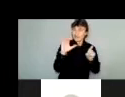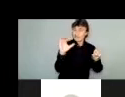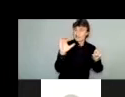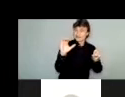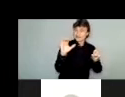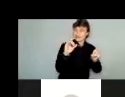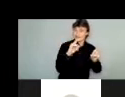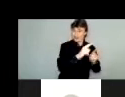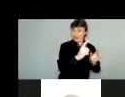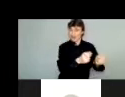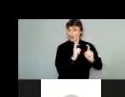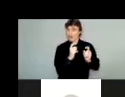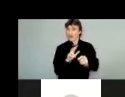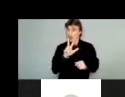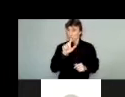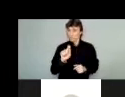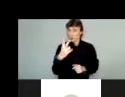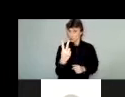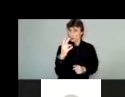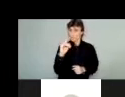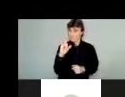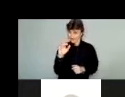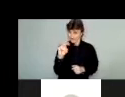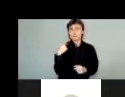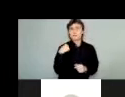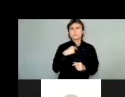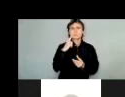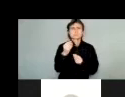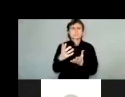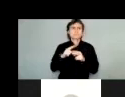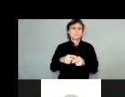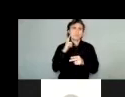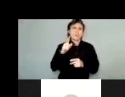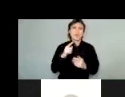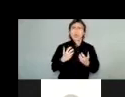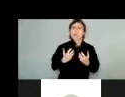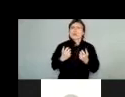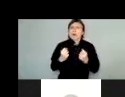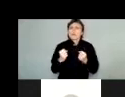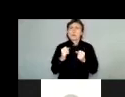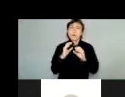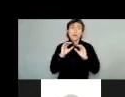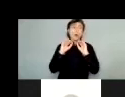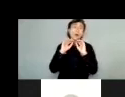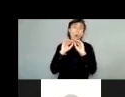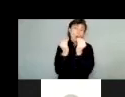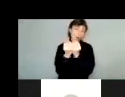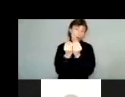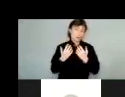So the new Organization Recovery Fund will essentially duplicate the operating grant increase program.